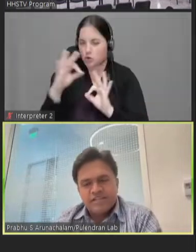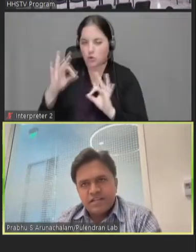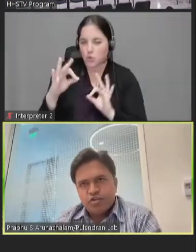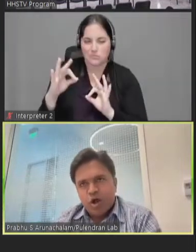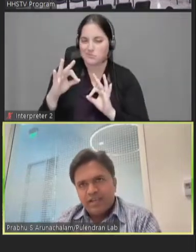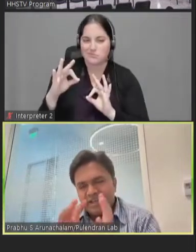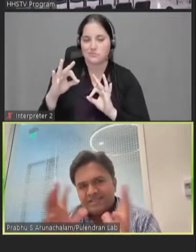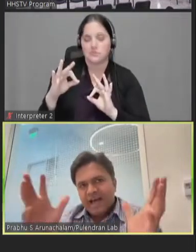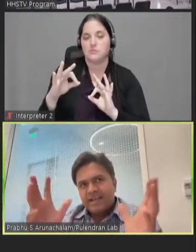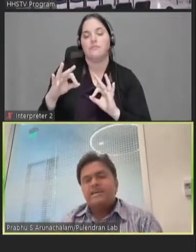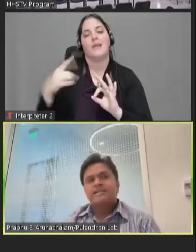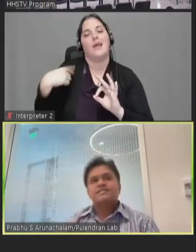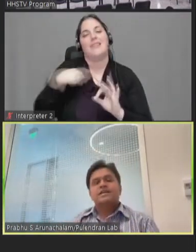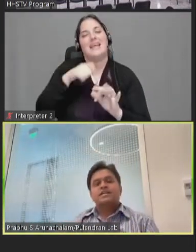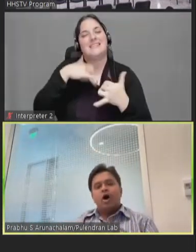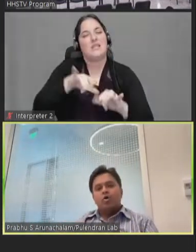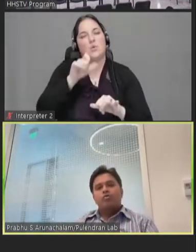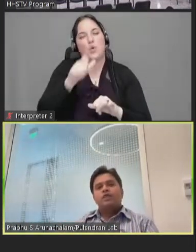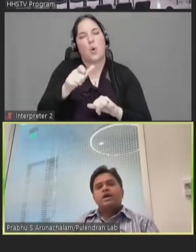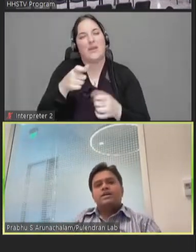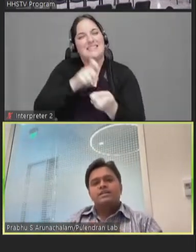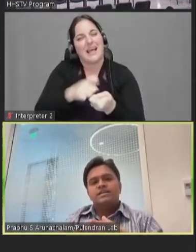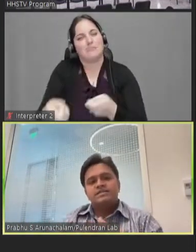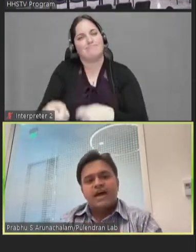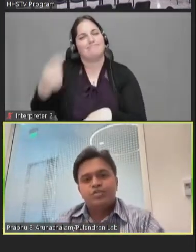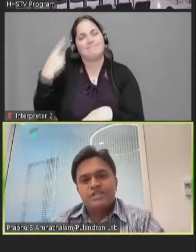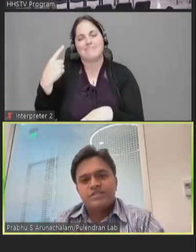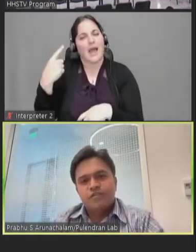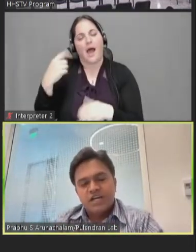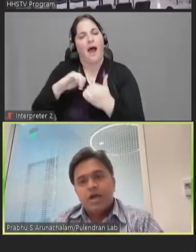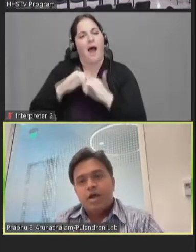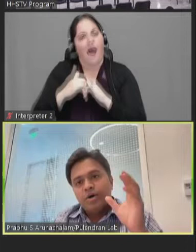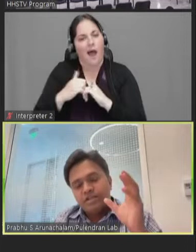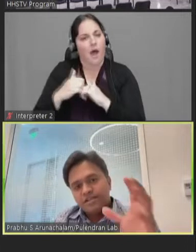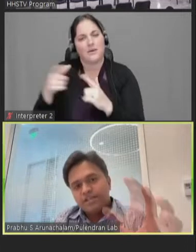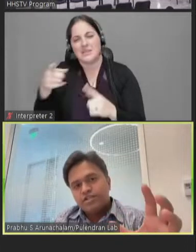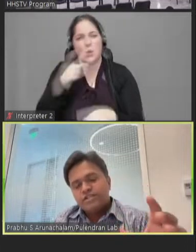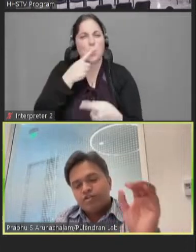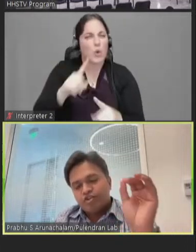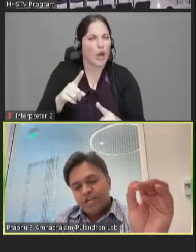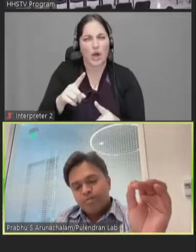they still do not exactly understand how these adjuvants work. But these adjuvants are really